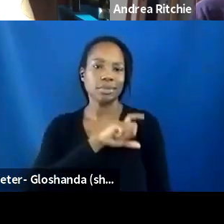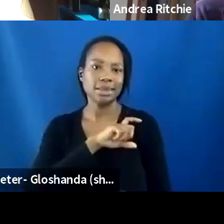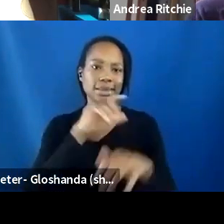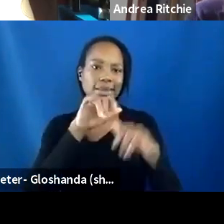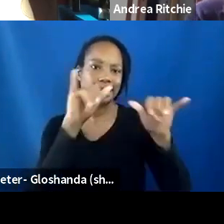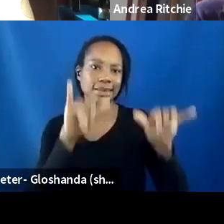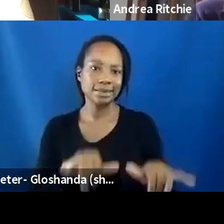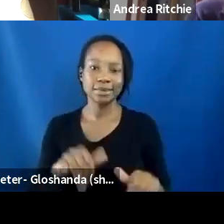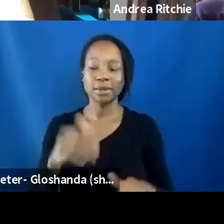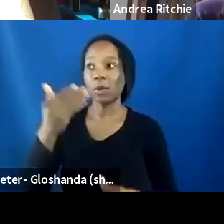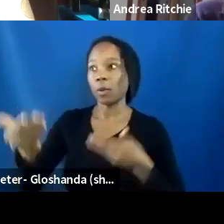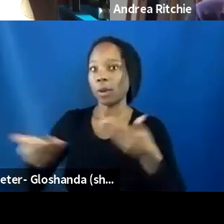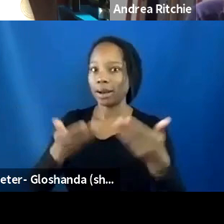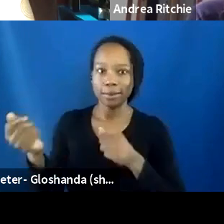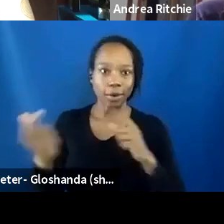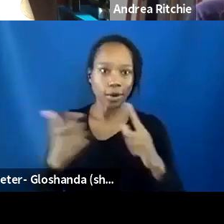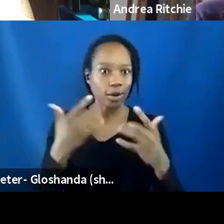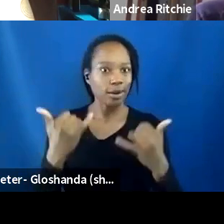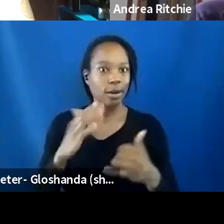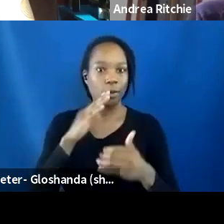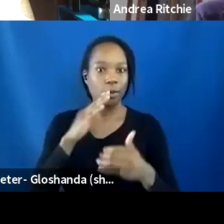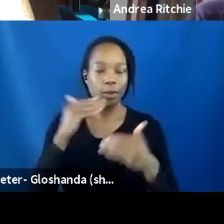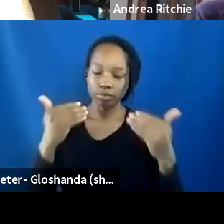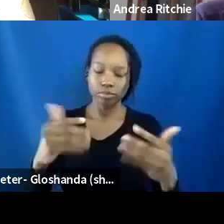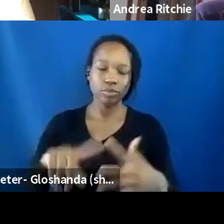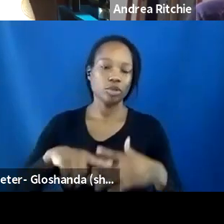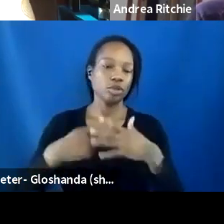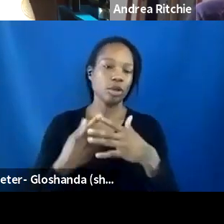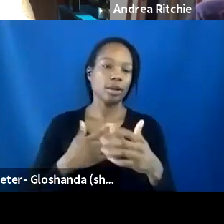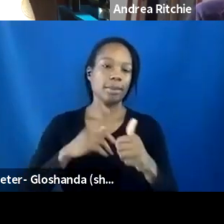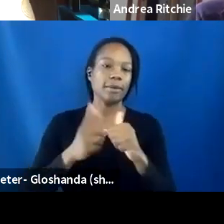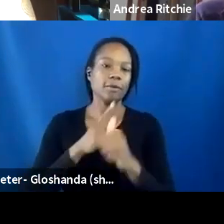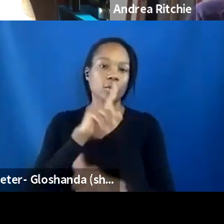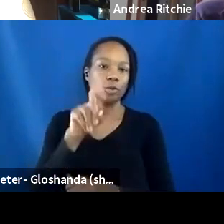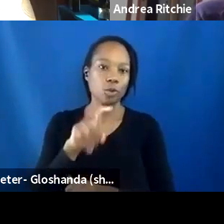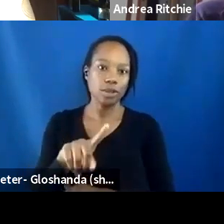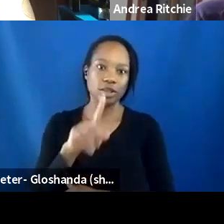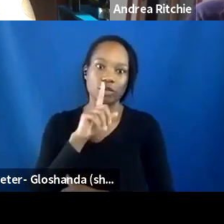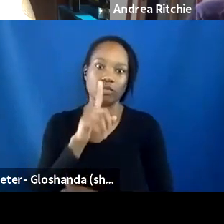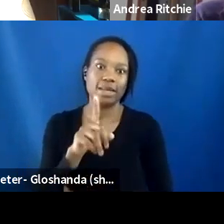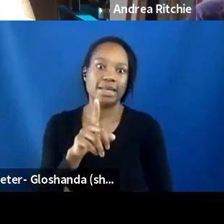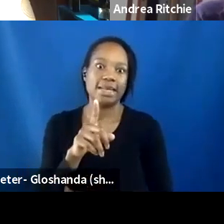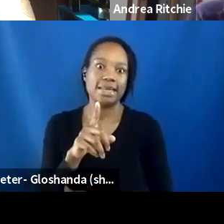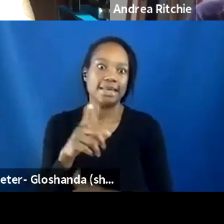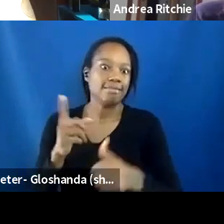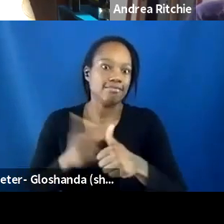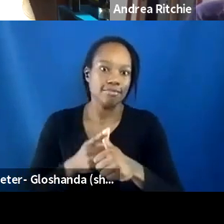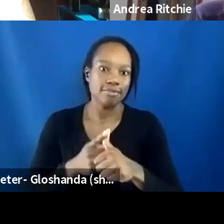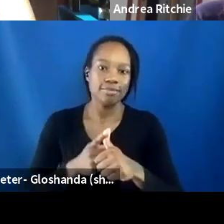Okay, so my first question is the $3 million question, which is just, what are some of the ways you connect